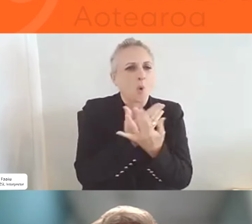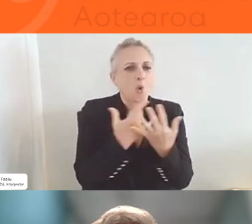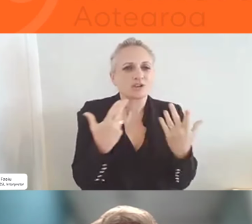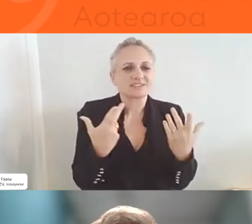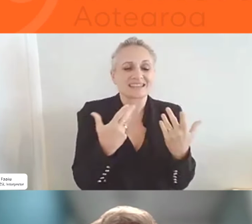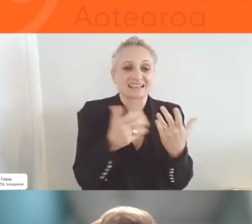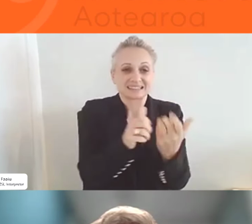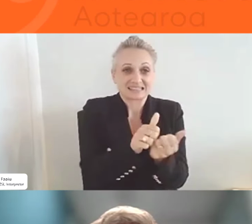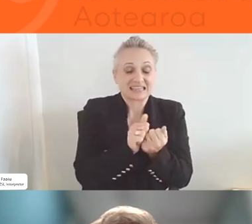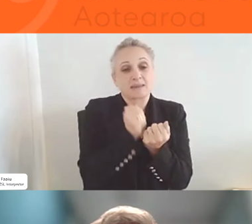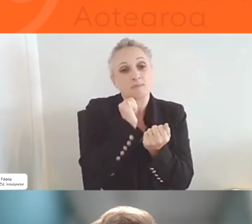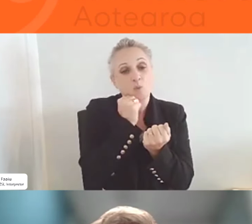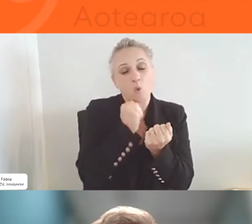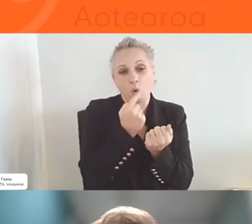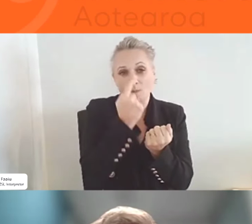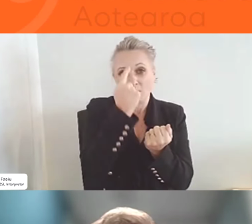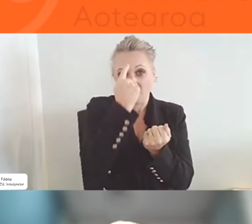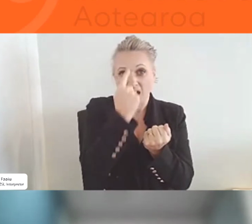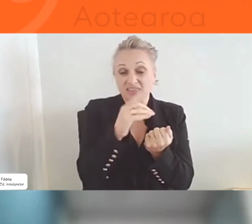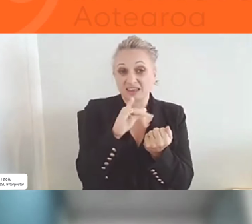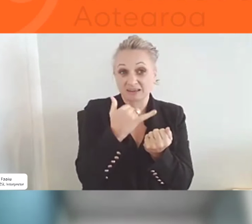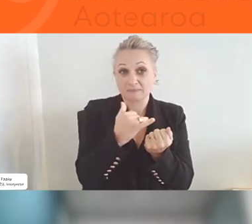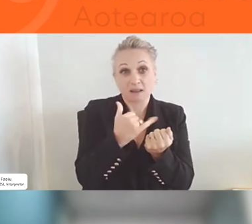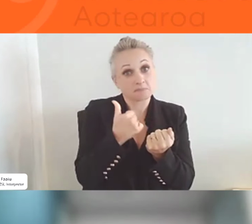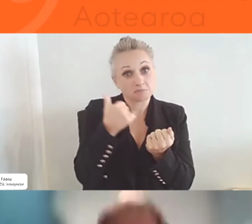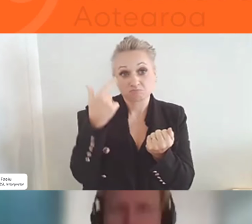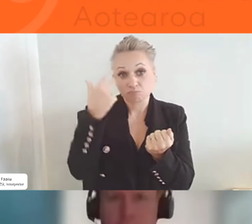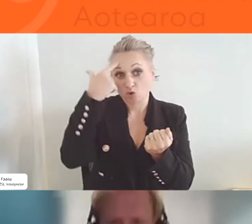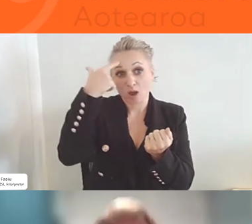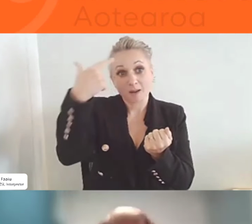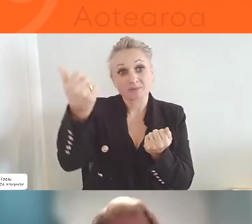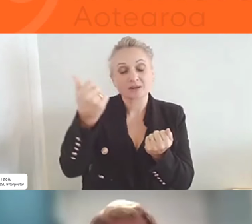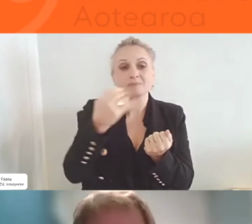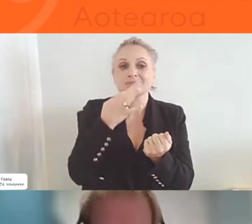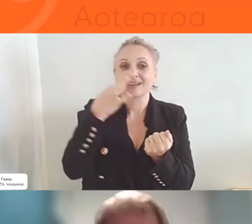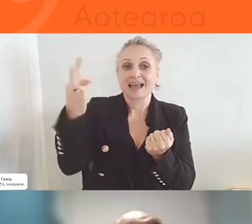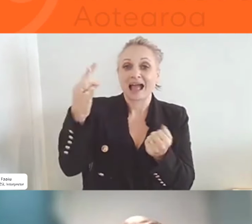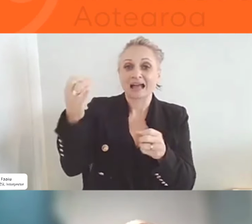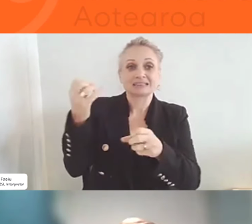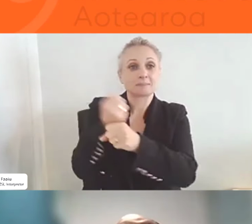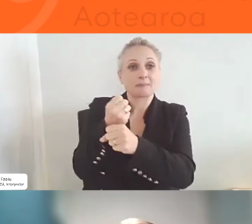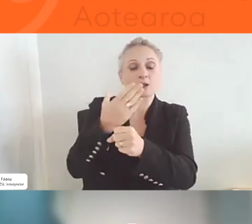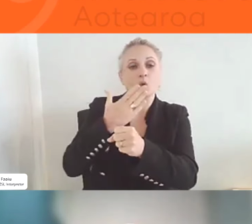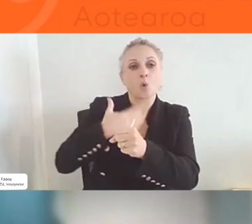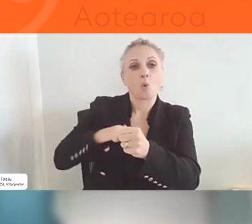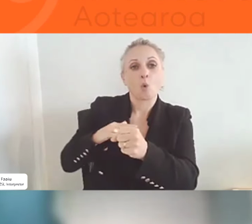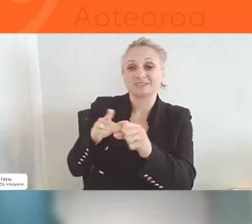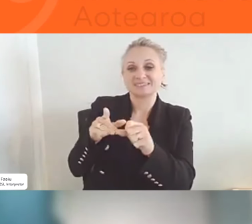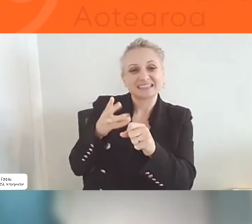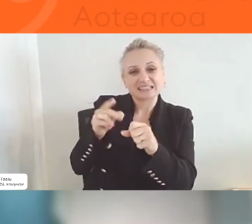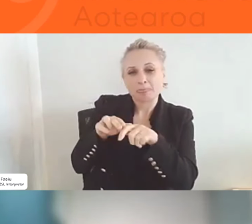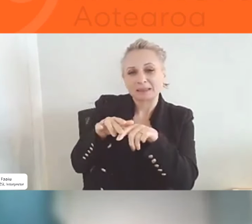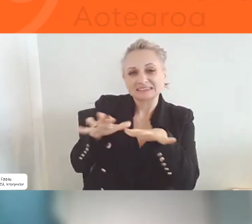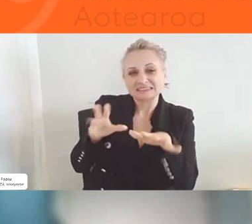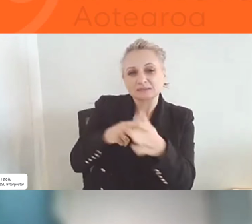for groups like this to pursue the banks and ask for a similar facility for accessibility upgrades. So that an existing home owner,